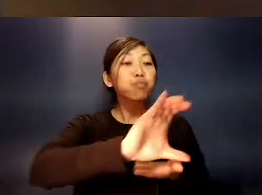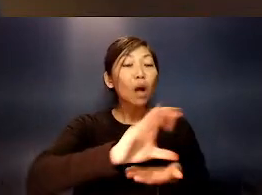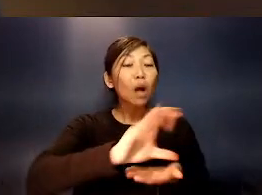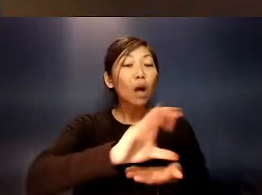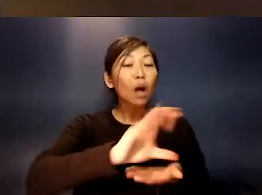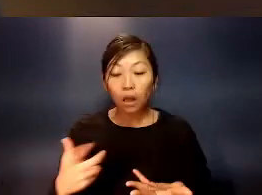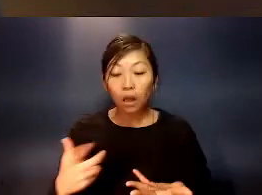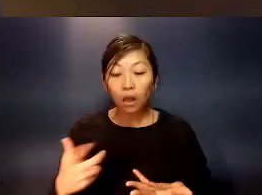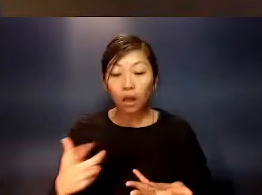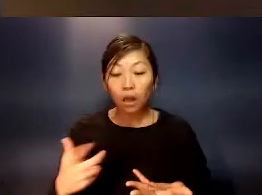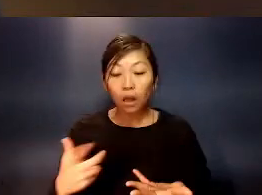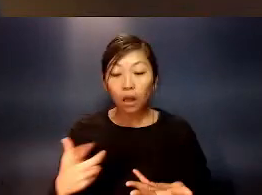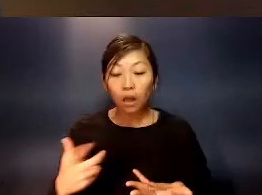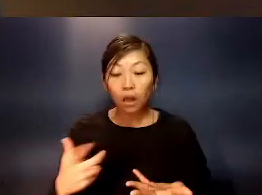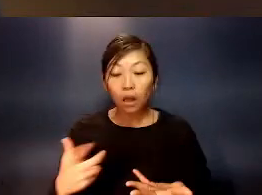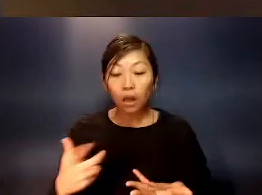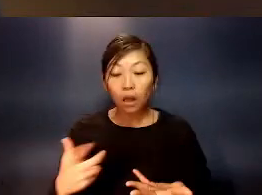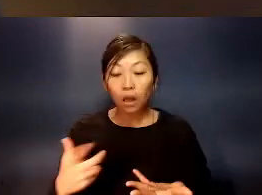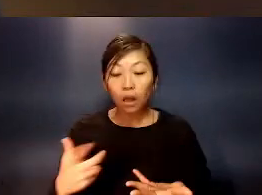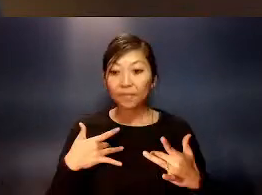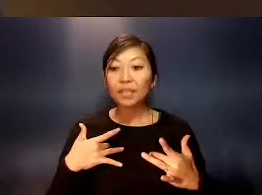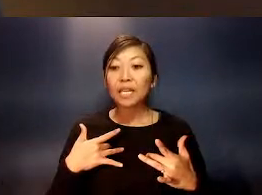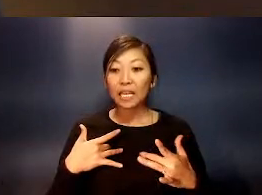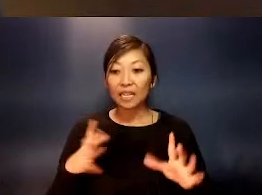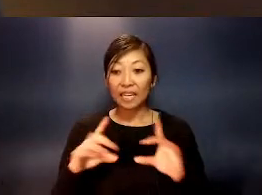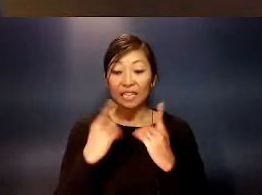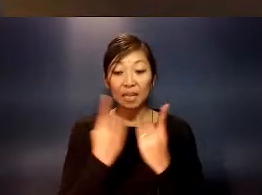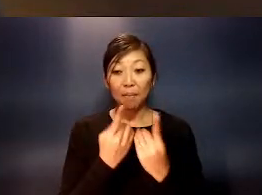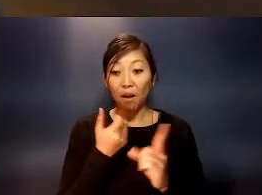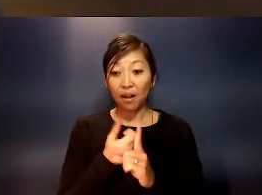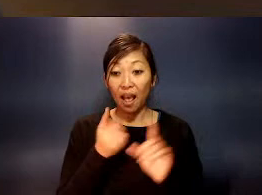BENDER, COUNCIL PRESIDENT BENDER, YOU KIND OF ARTICULATED THOSE CONCERNS AND I AGREE WITH THOSE.